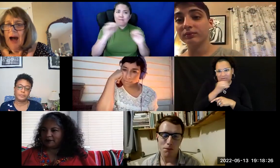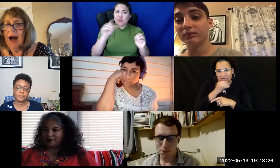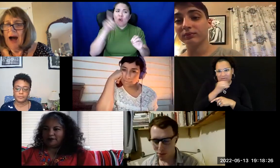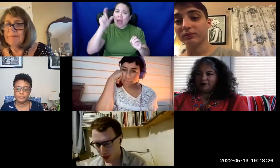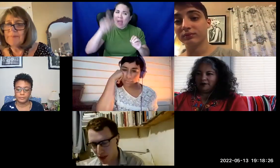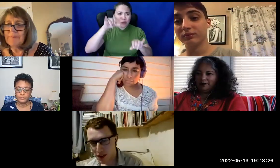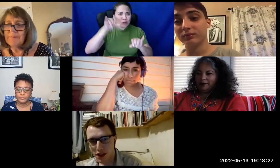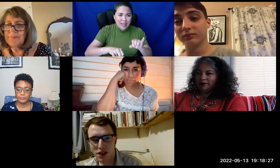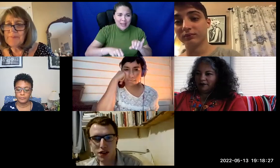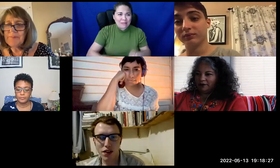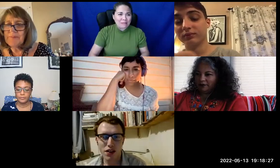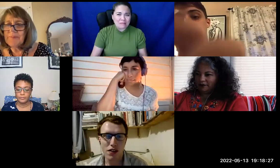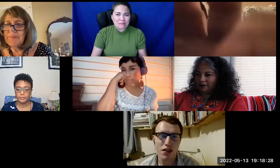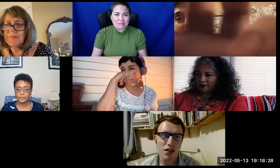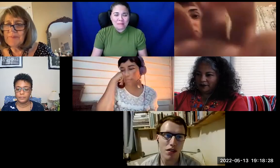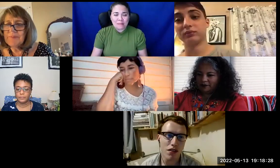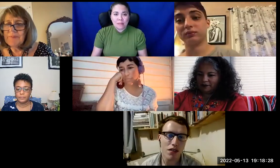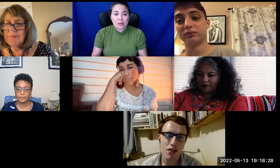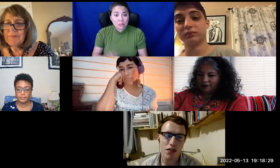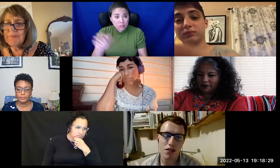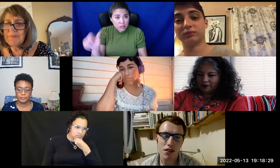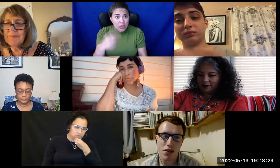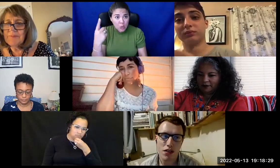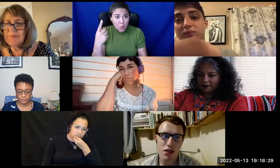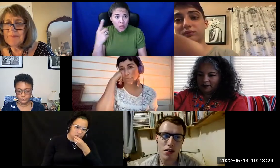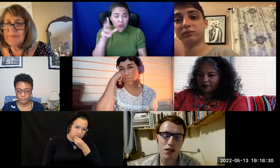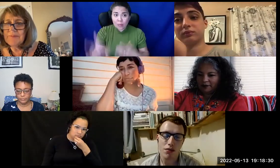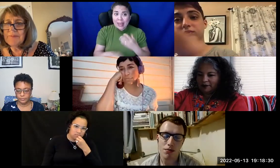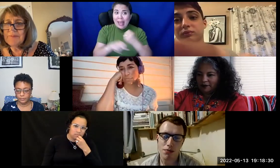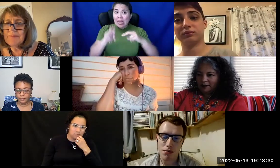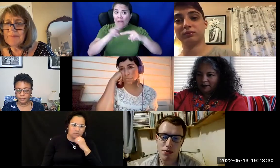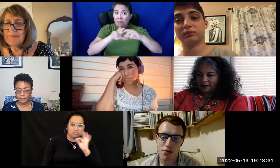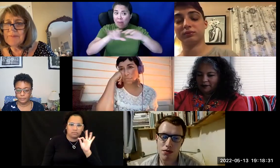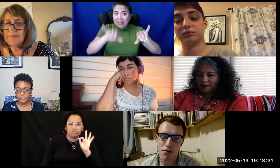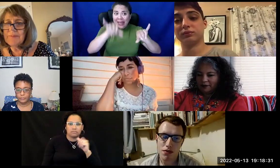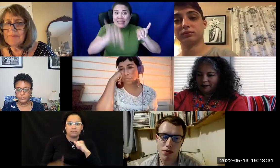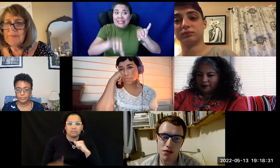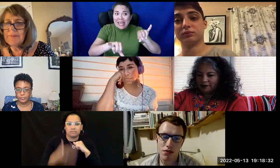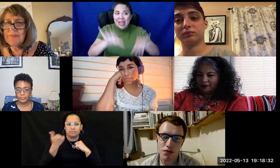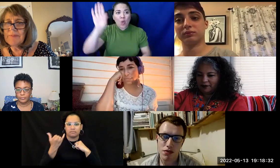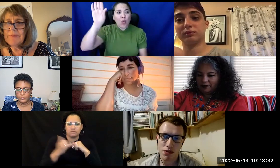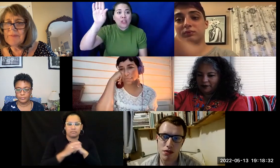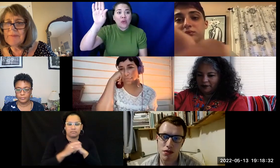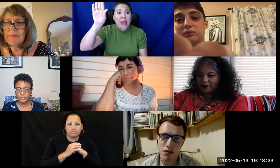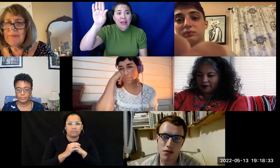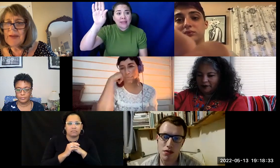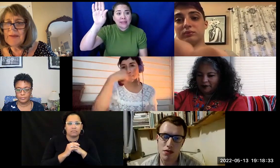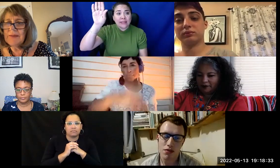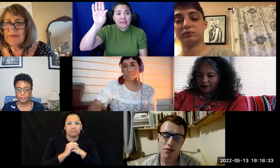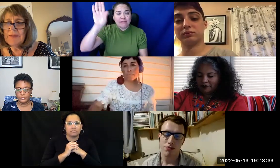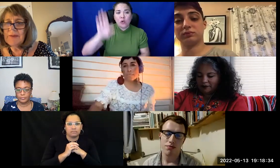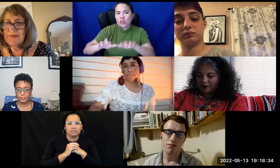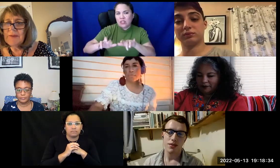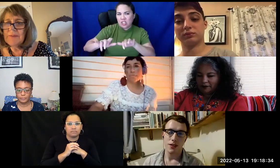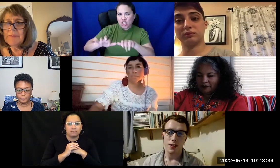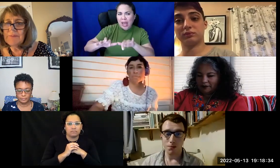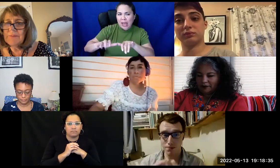Webinar Services - Matt: Anybody who would like to like to be out as a panelist so they consume chat raise your hand or just for sitting in the chat and I will probably do each panelist.